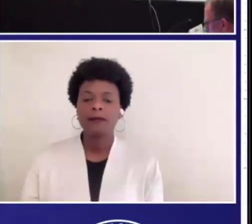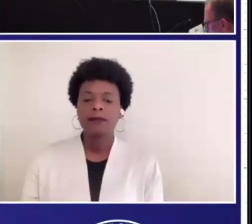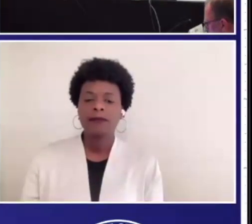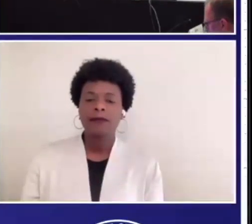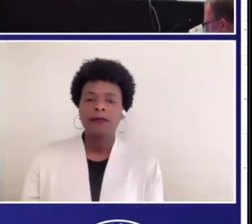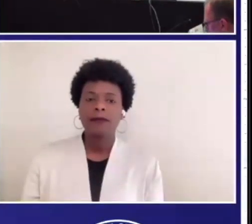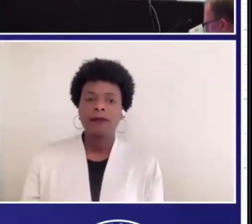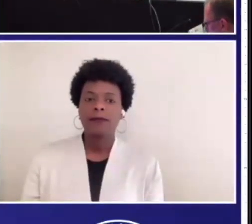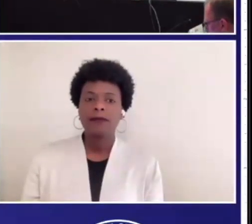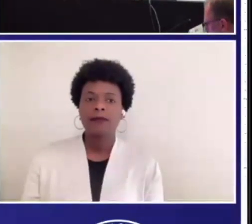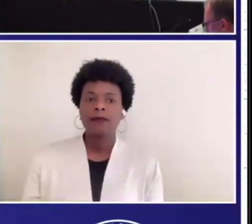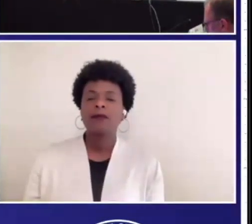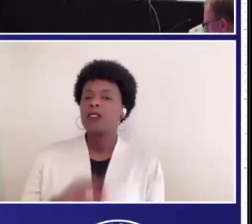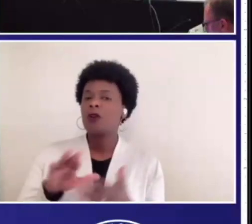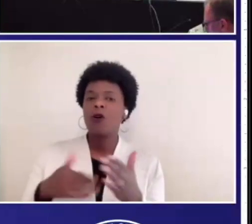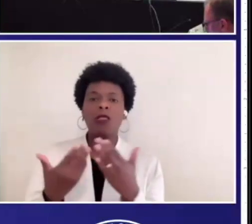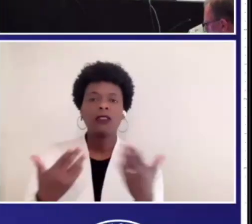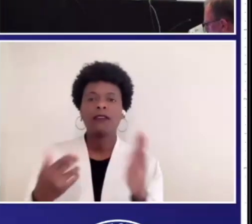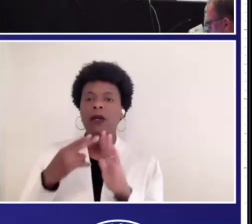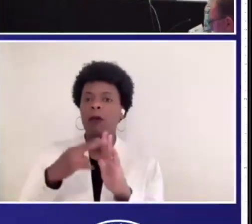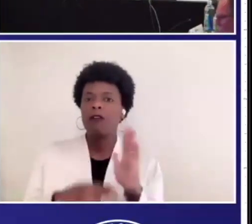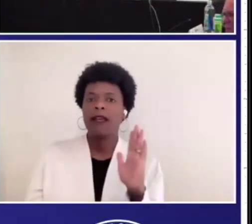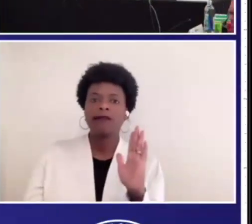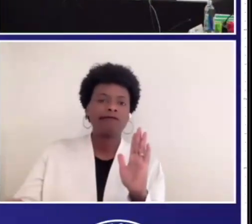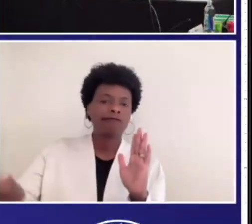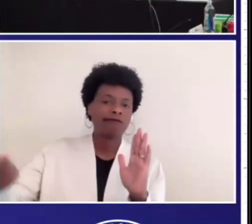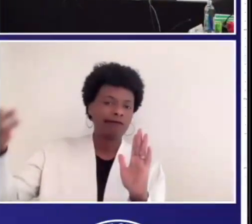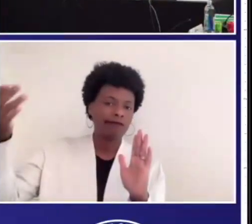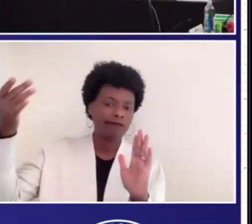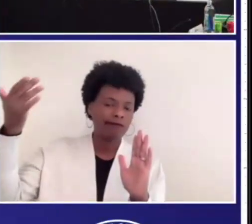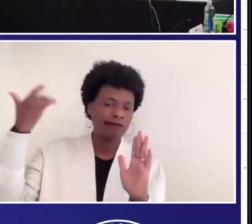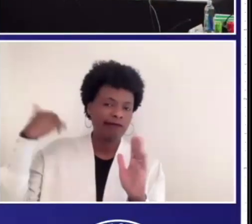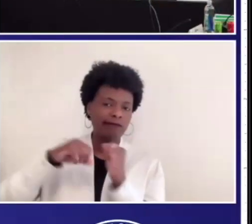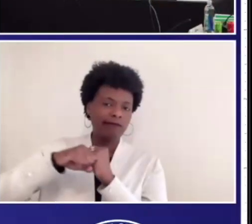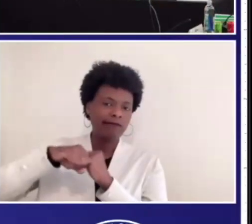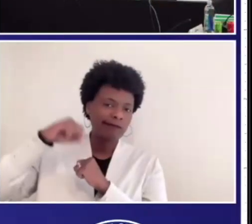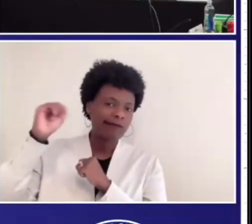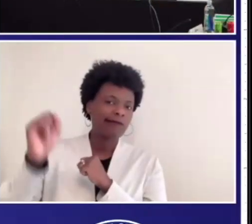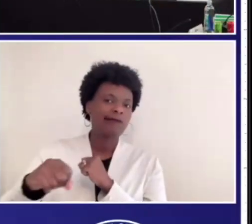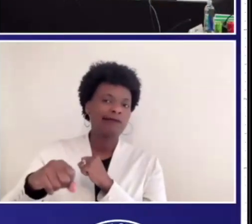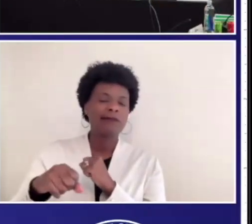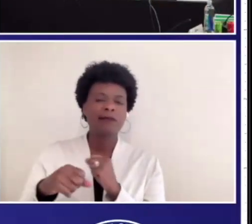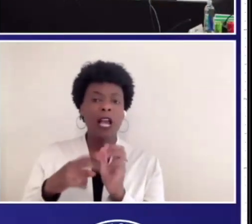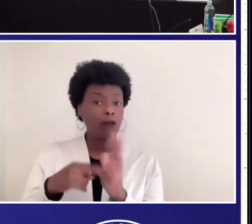And this is all the stuff that we read, a really long-winded reading. But I'll read it again if you want me to.